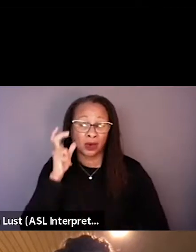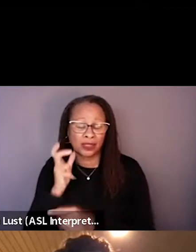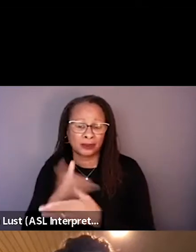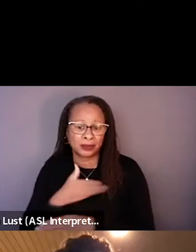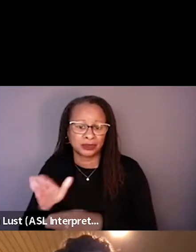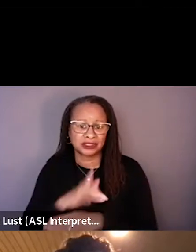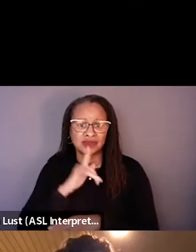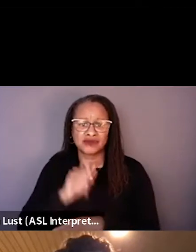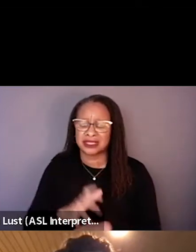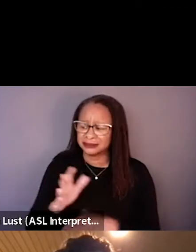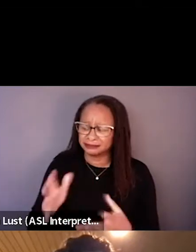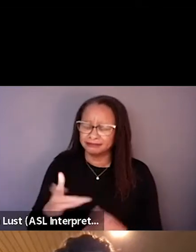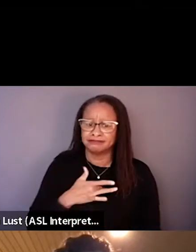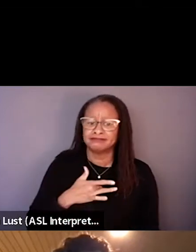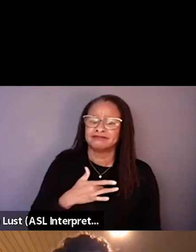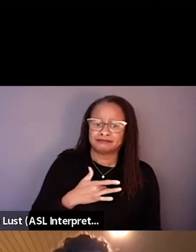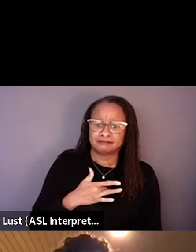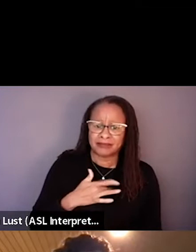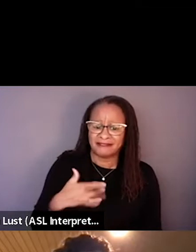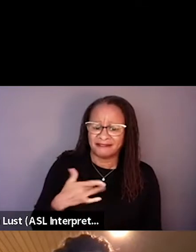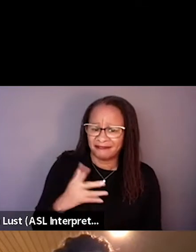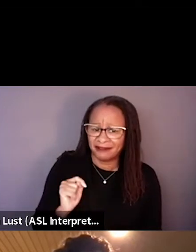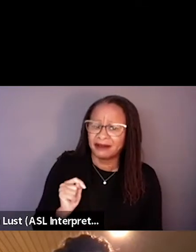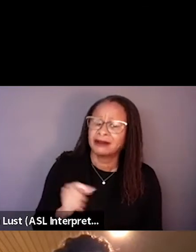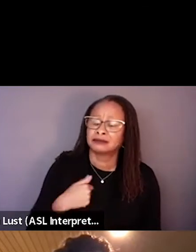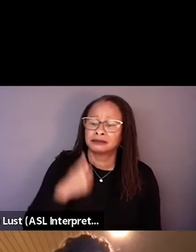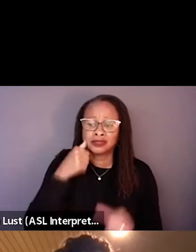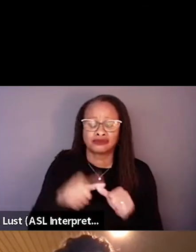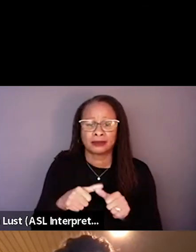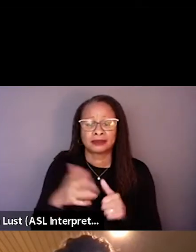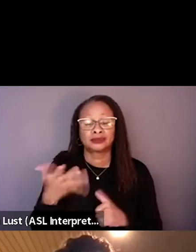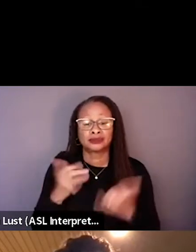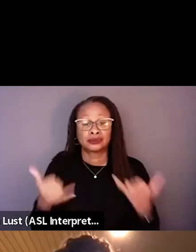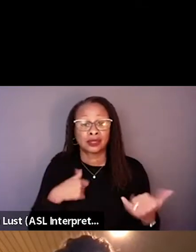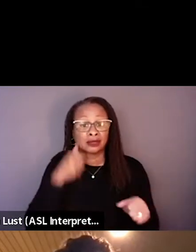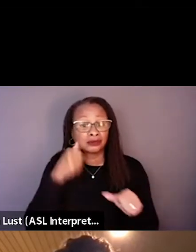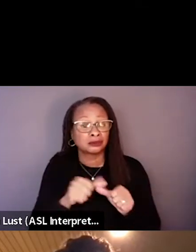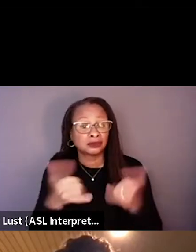it just really spoke to me. And I remember sort of now I've just remembered like how I